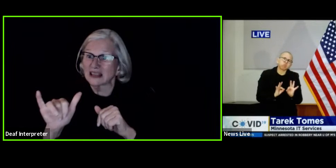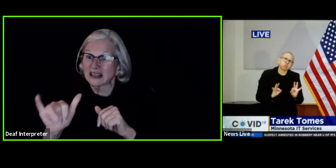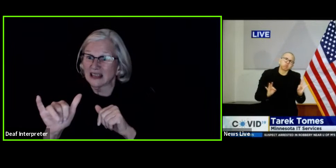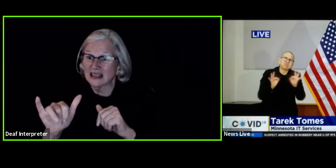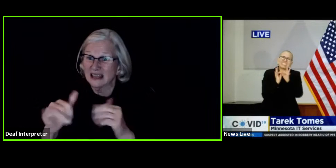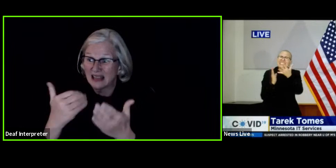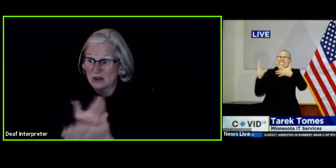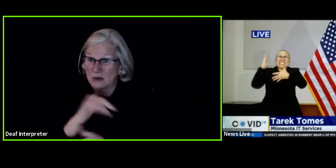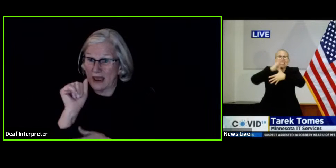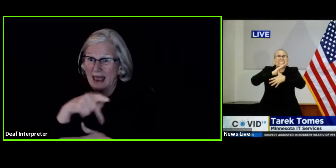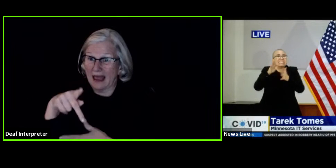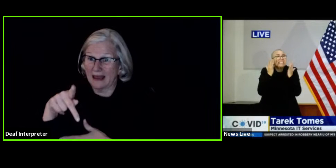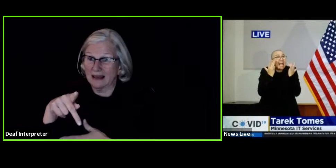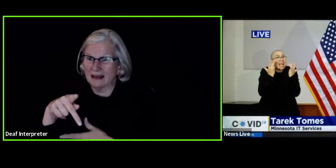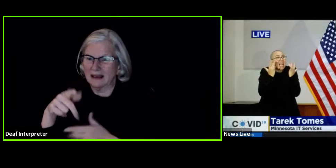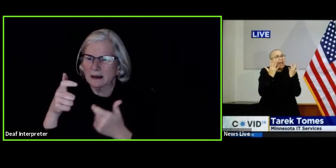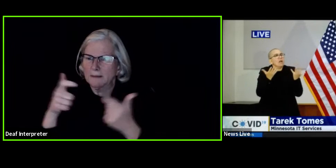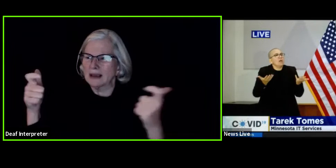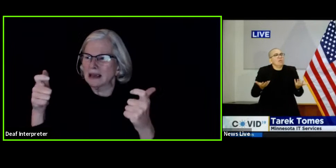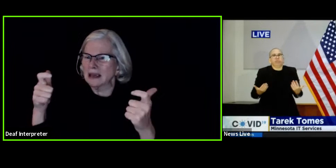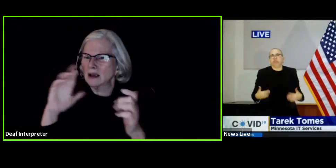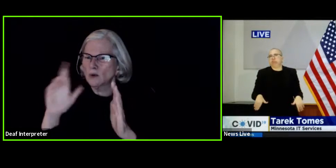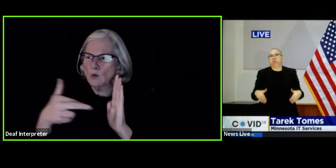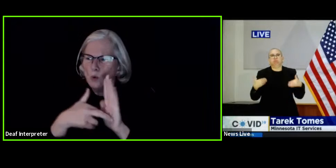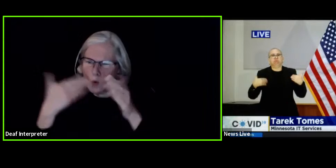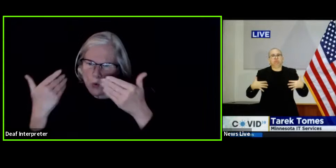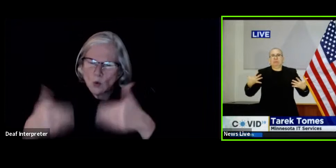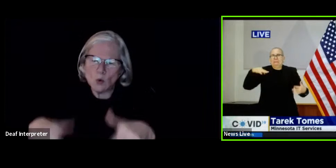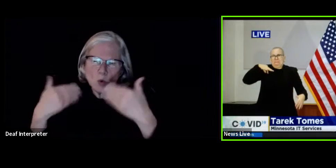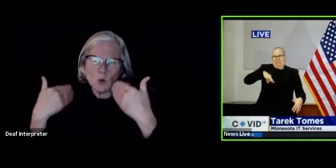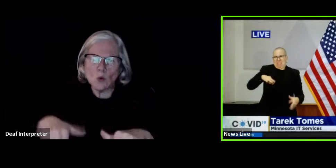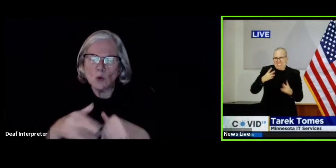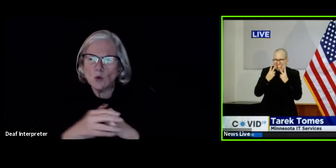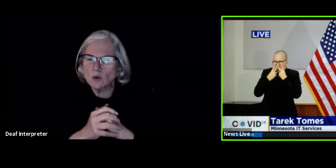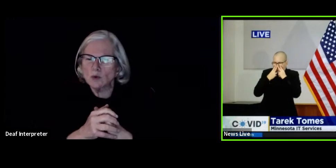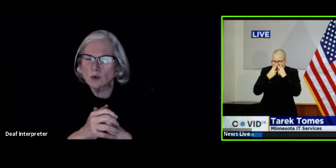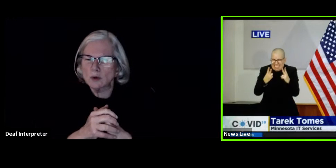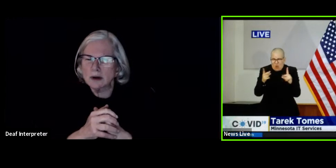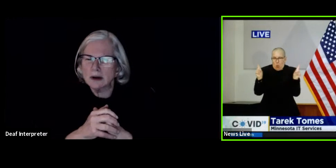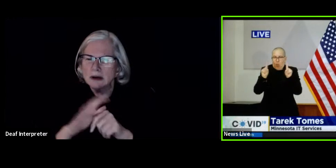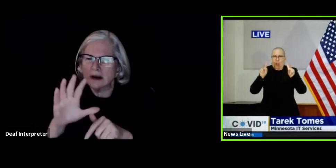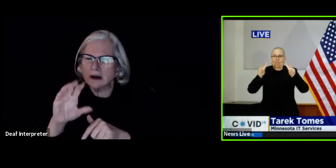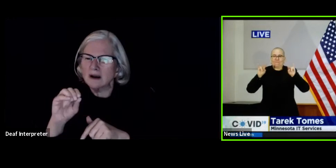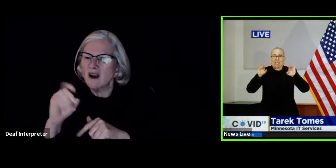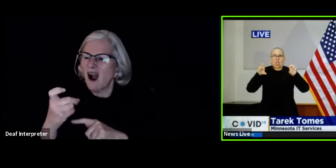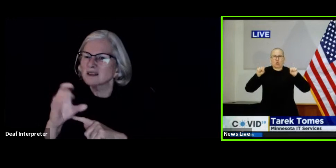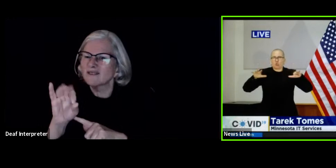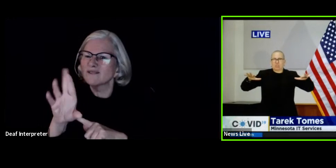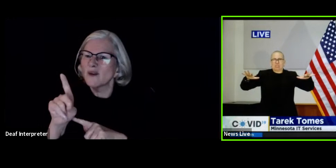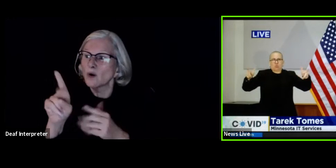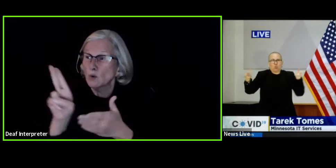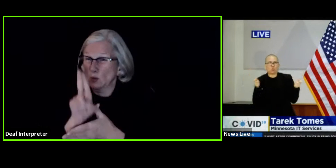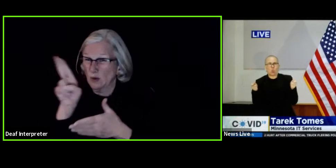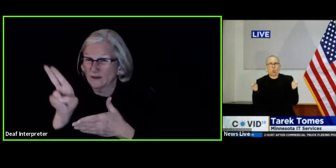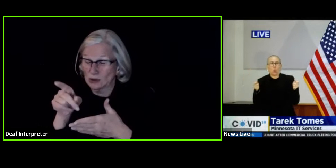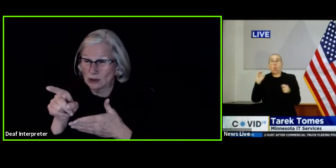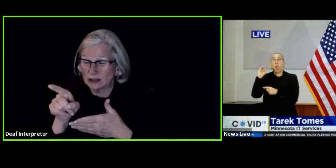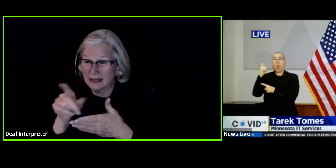COVID-19 SPREAD. ACCORDING TO RESEARCH FROM OXFORD UNIVERSITY, FOR EXAMPLE, AS LITTLE AS 15% ADOPTION IN A COMMUNITY SETTING, AND I